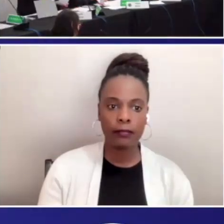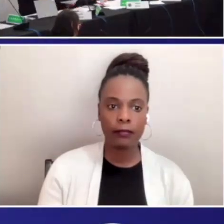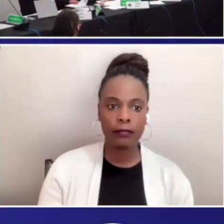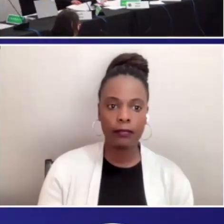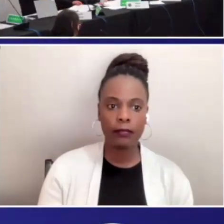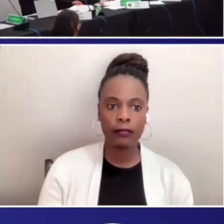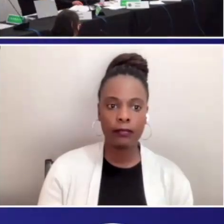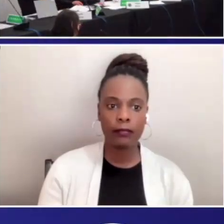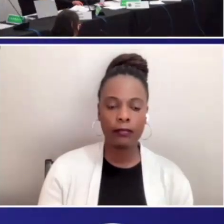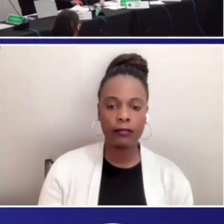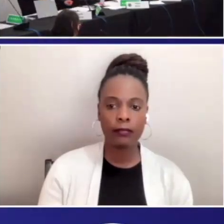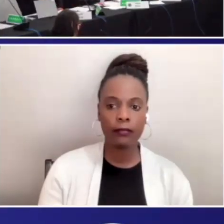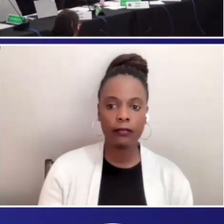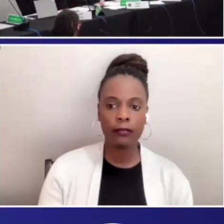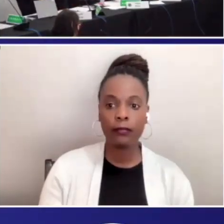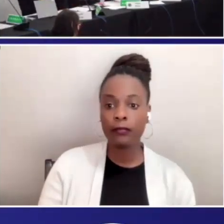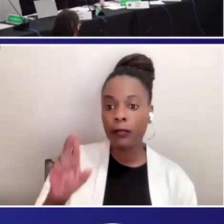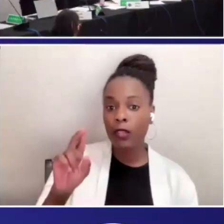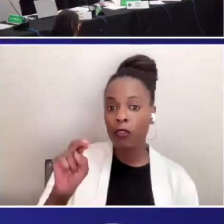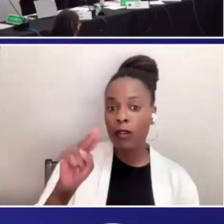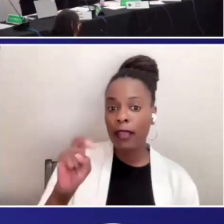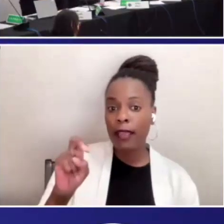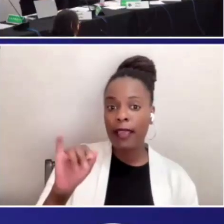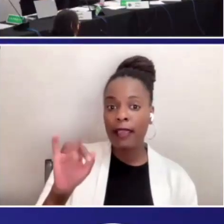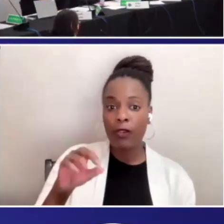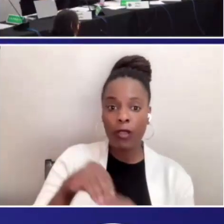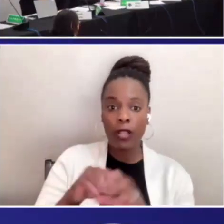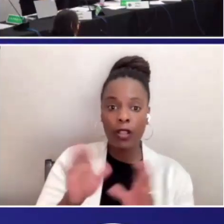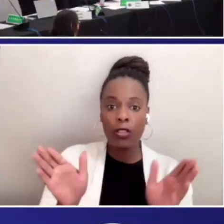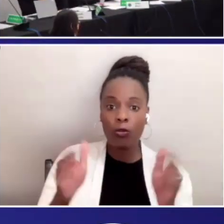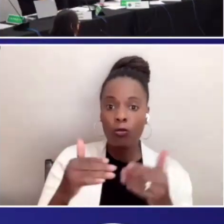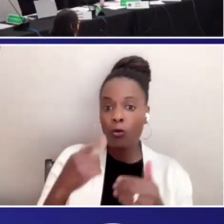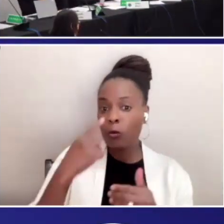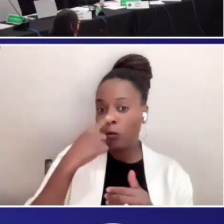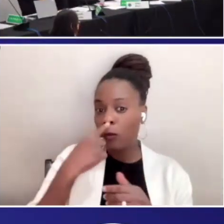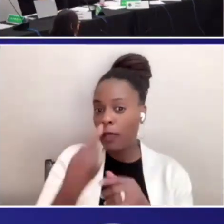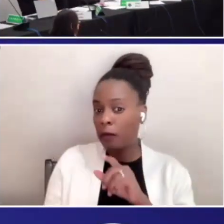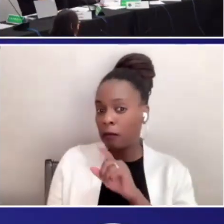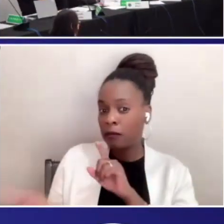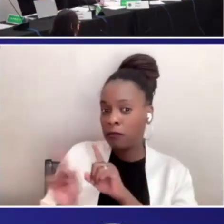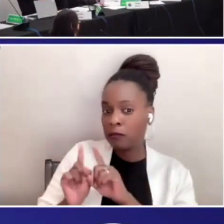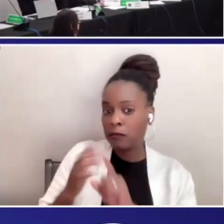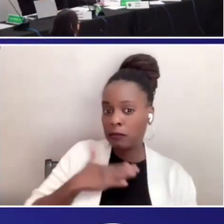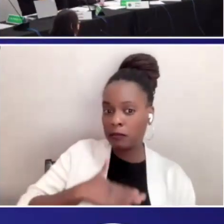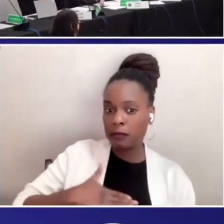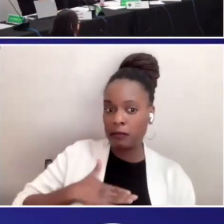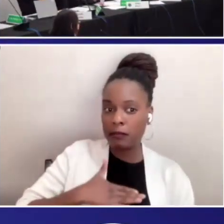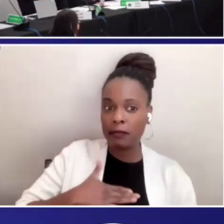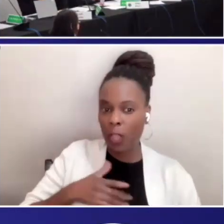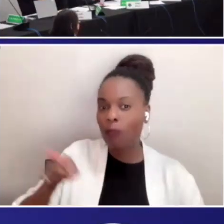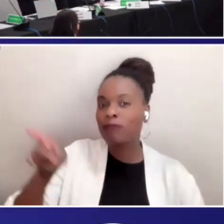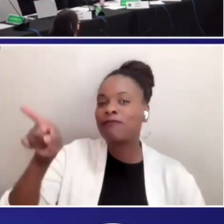Linea, if you are in the room, can you make your way to me, please? Oh, there you are. I couldn't see.